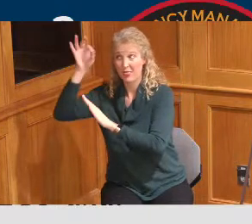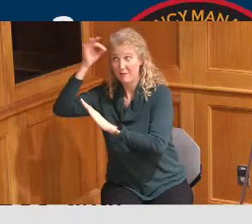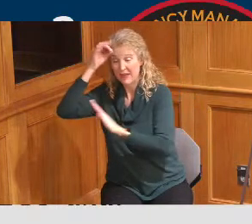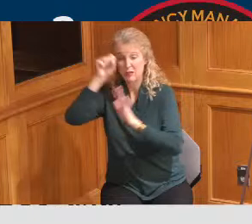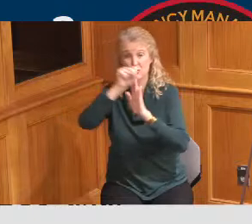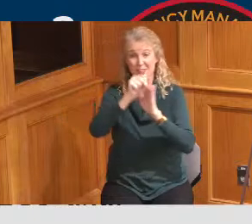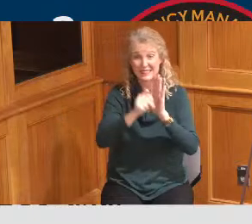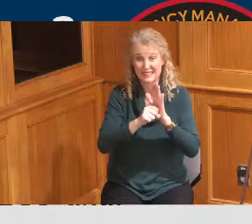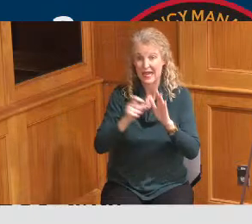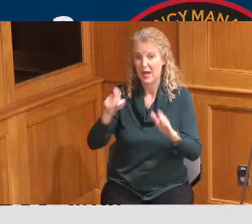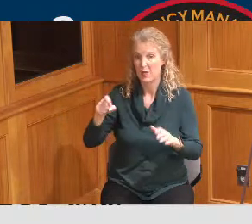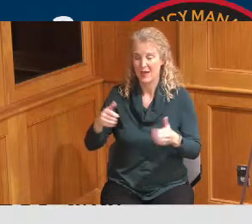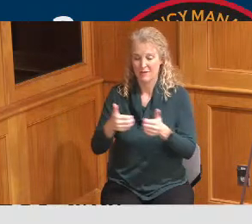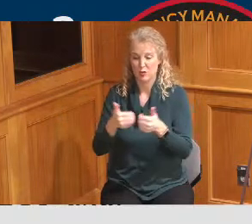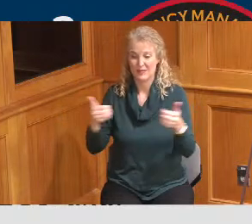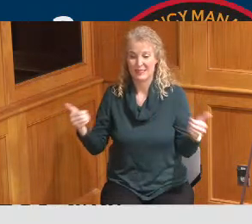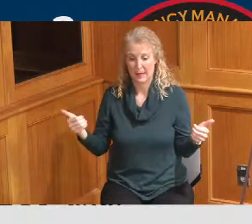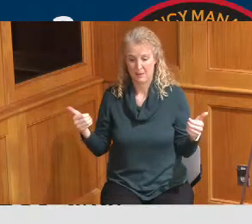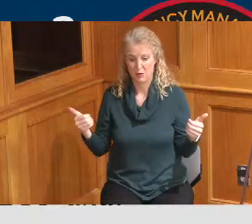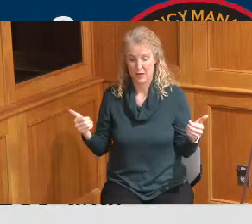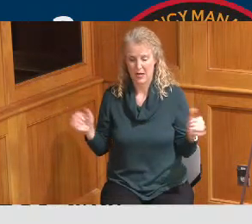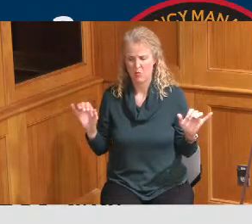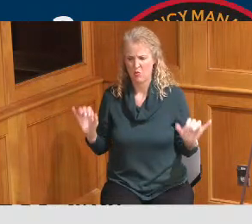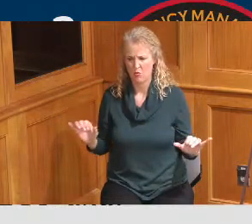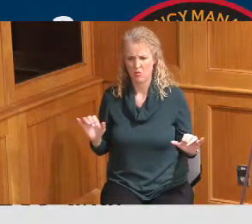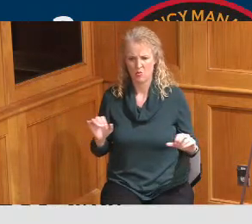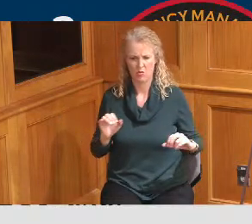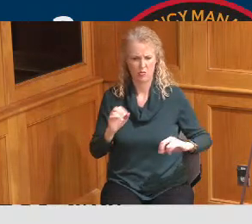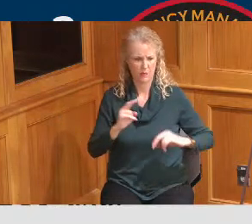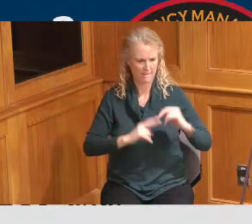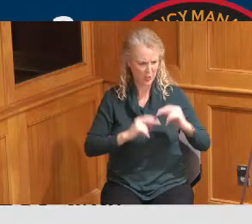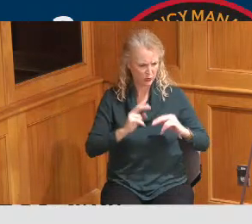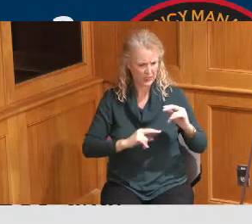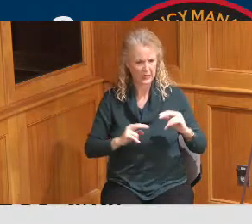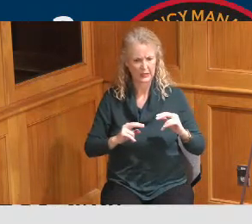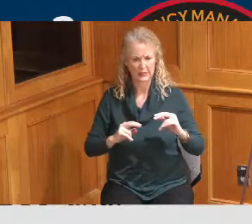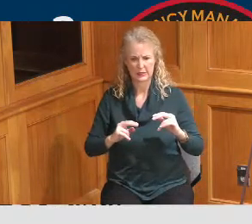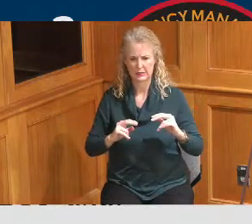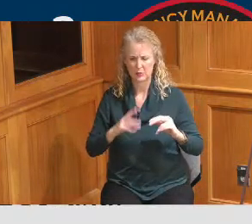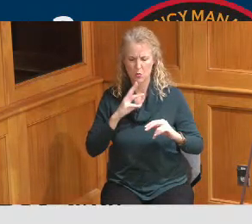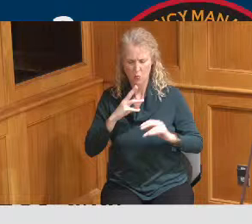you need you have to separate your debris again if you just watch California we we have to be